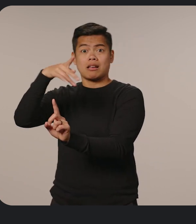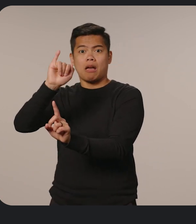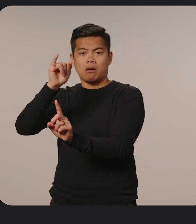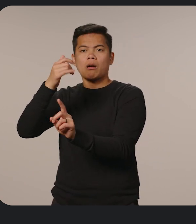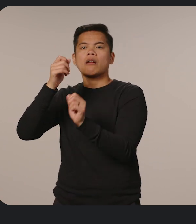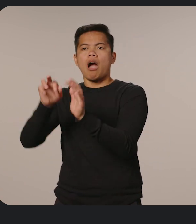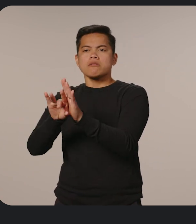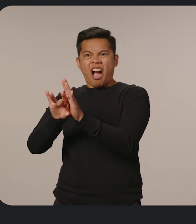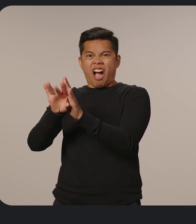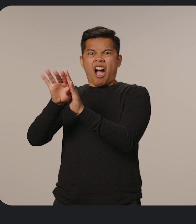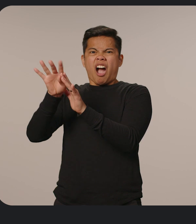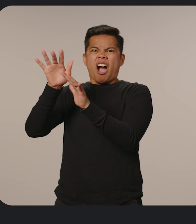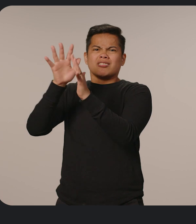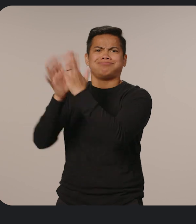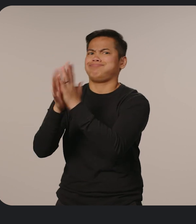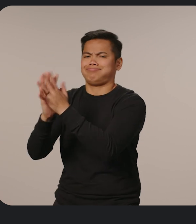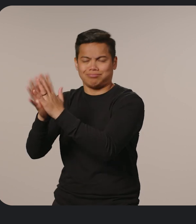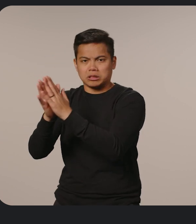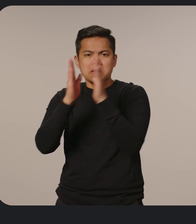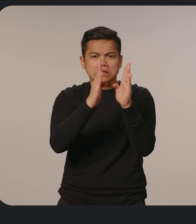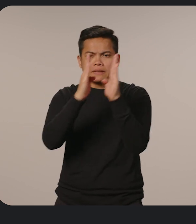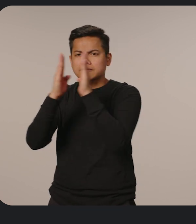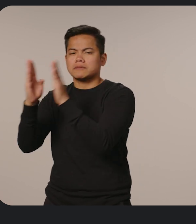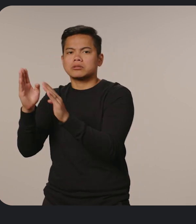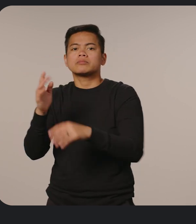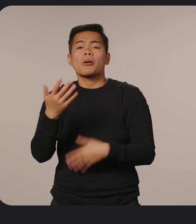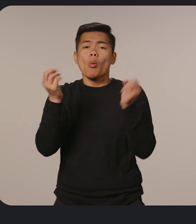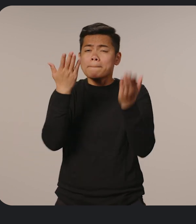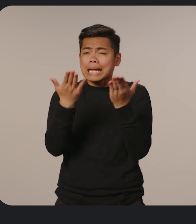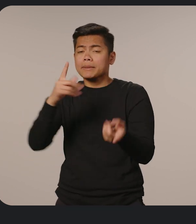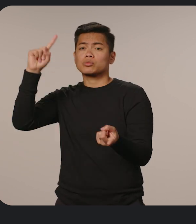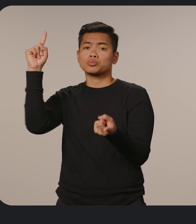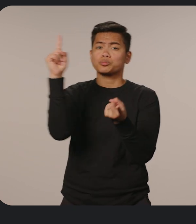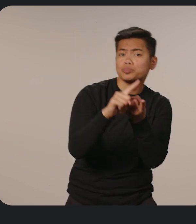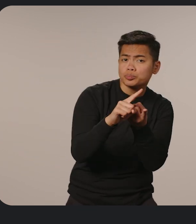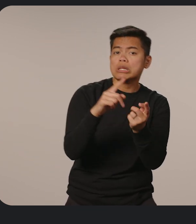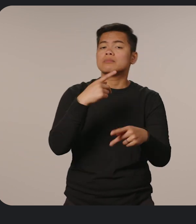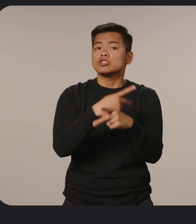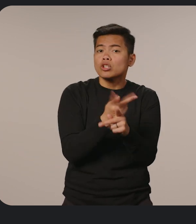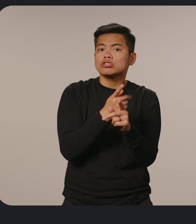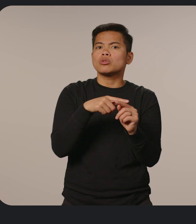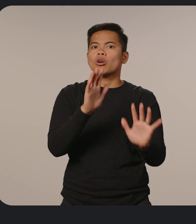want to ramp traffic up in phases or maybe you want a slow roll to